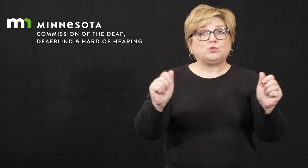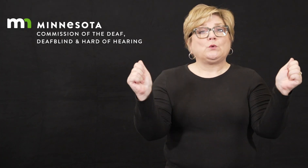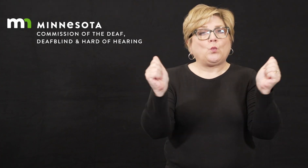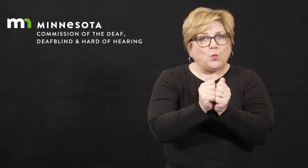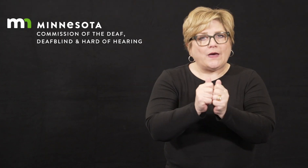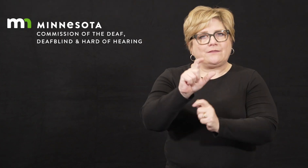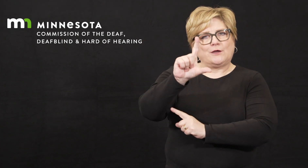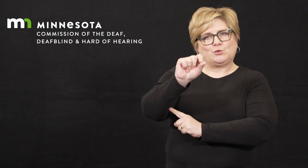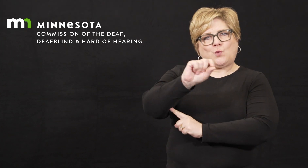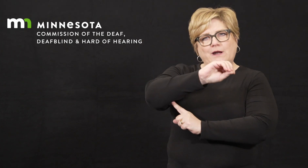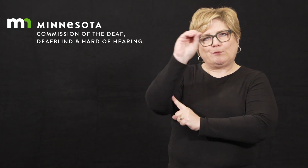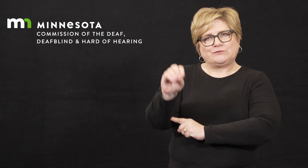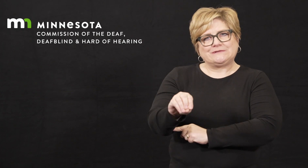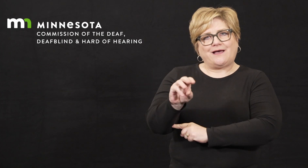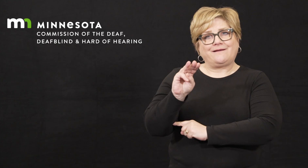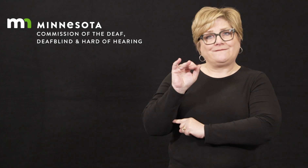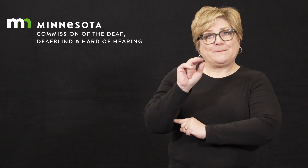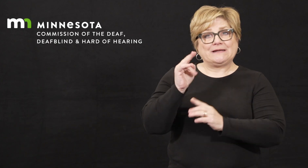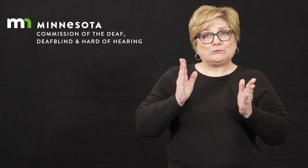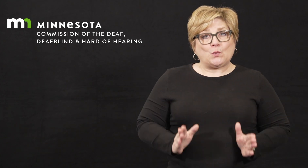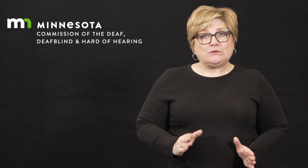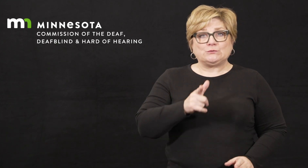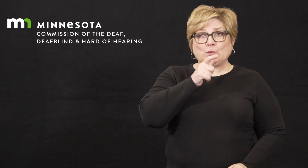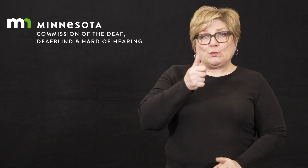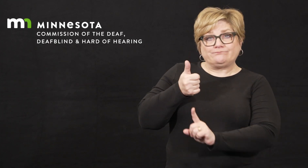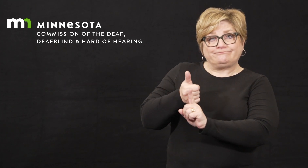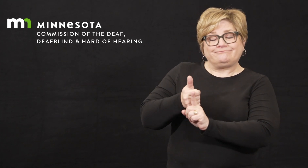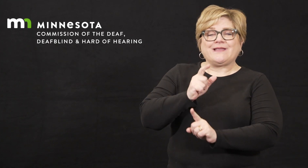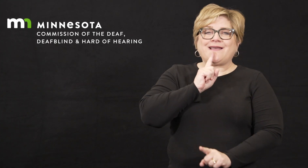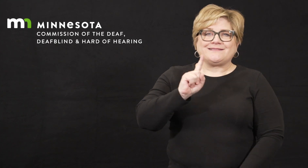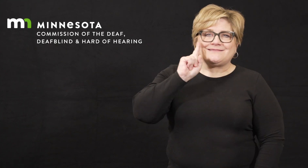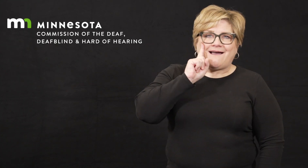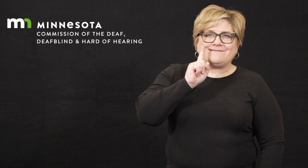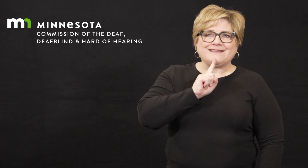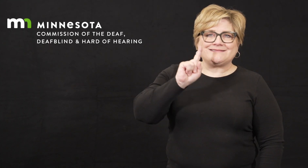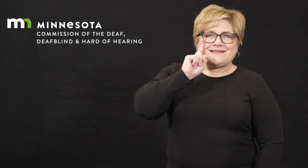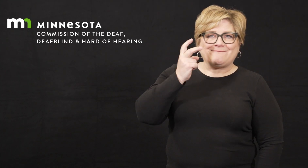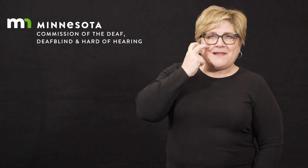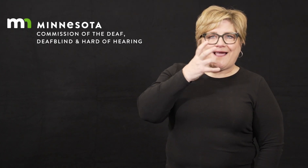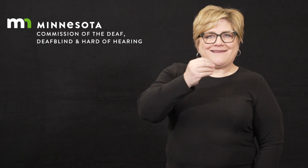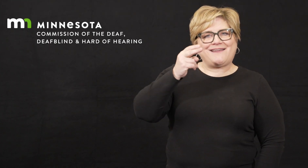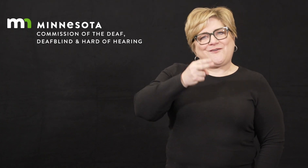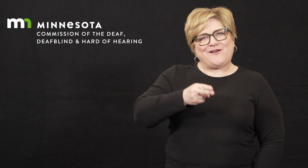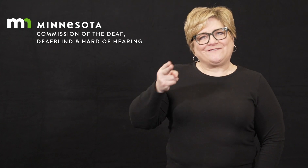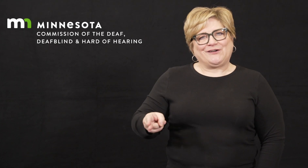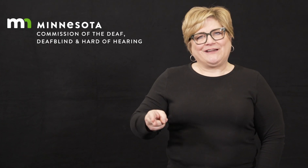with the 20% of Minnesotans who are deaf, deafblind, and hard of hearing.